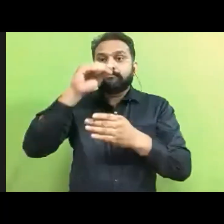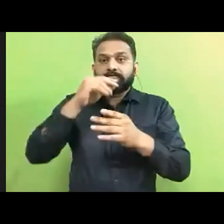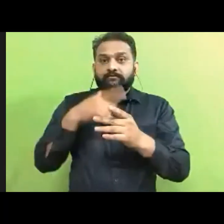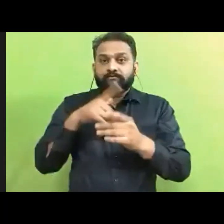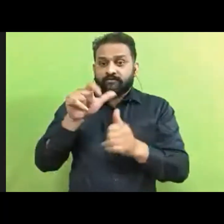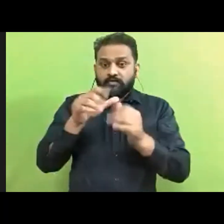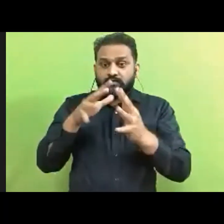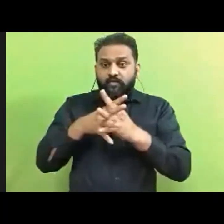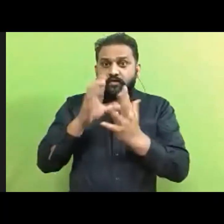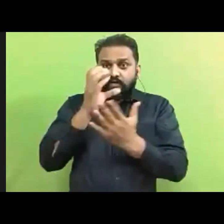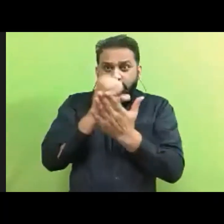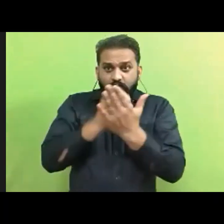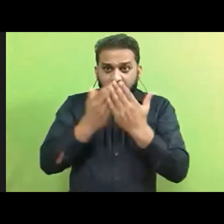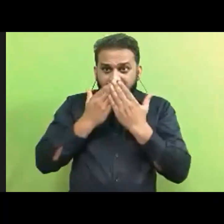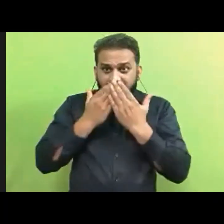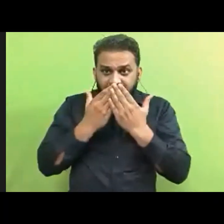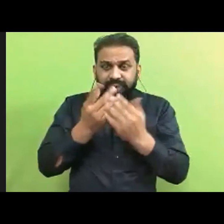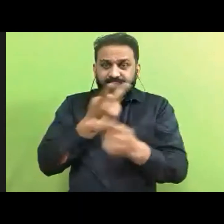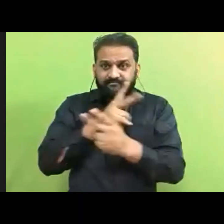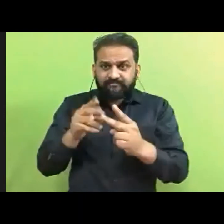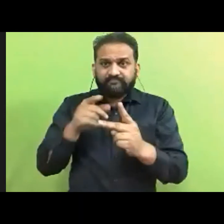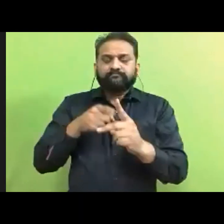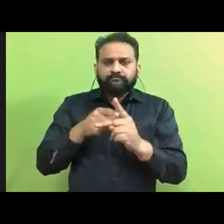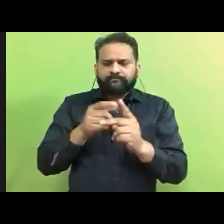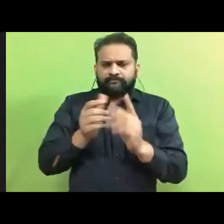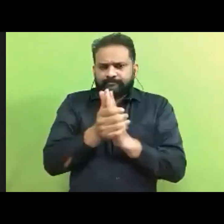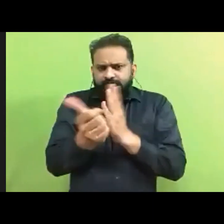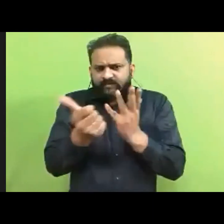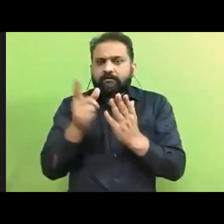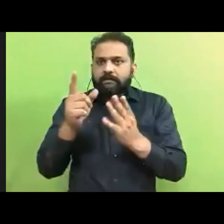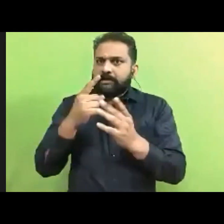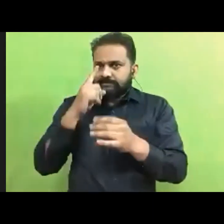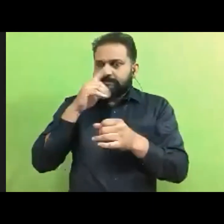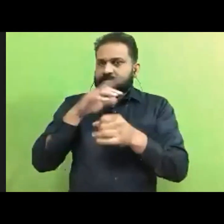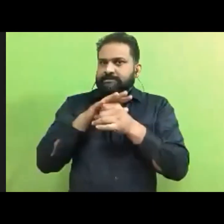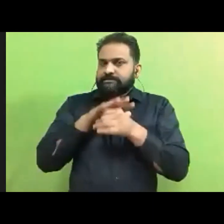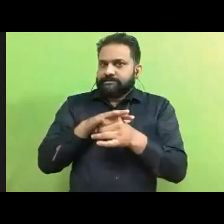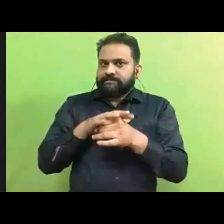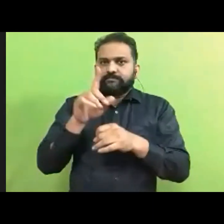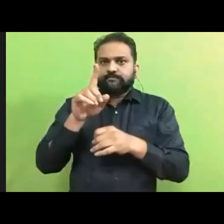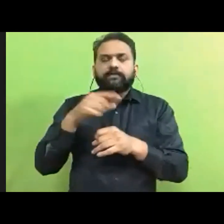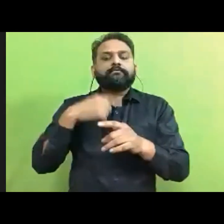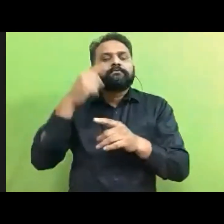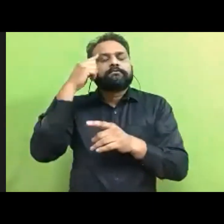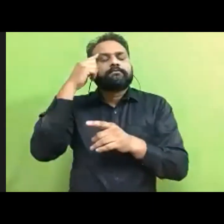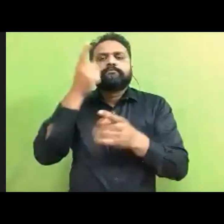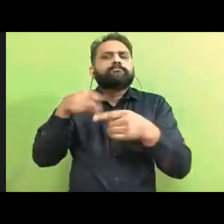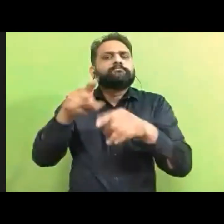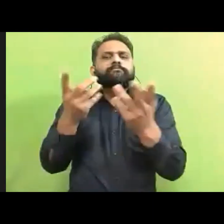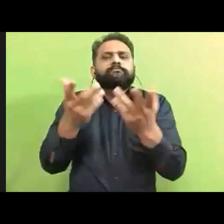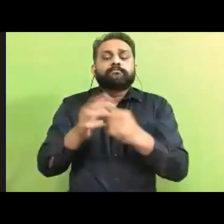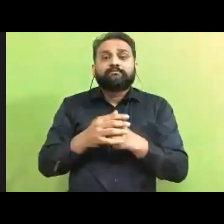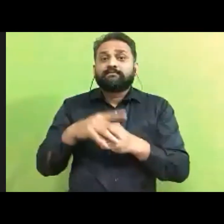and particularly the booting skills but think about those students who are not